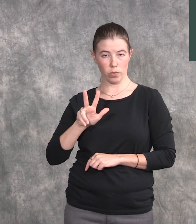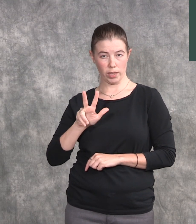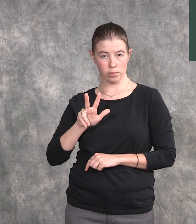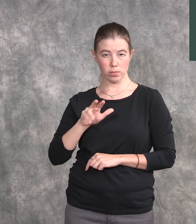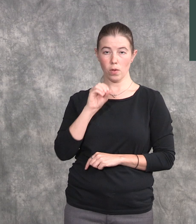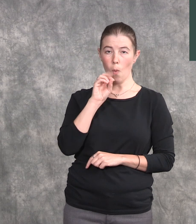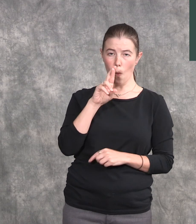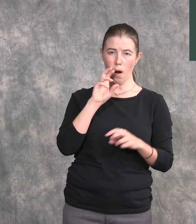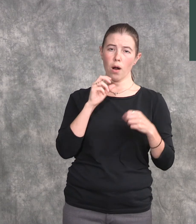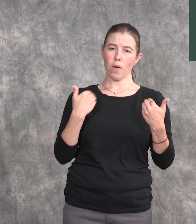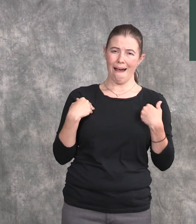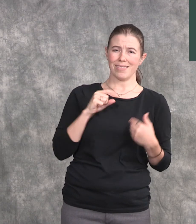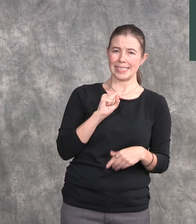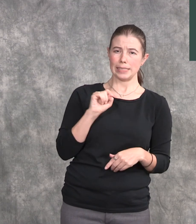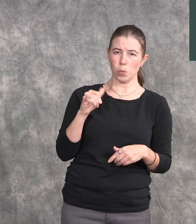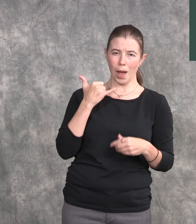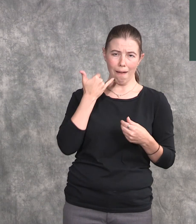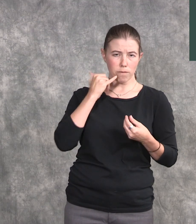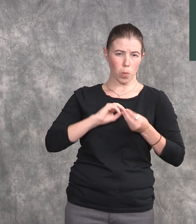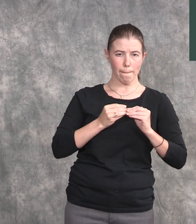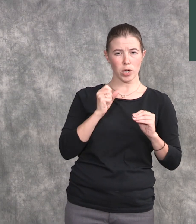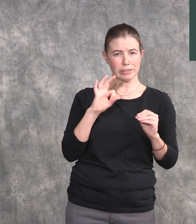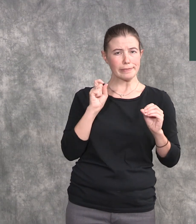We also have a TTY phone number if you need.